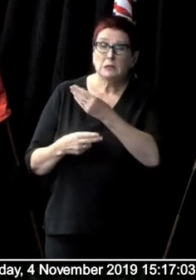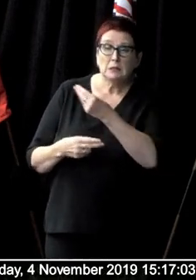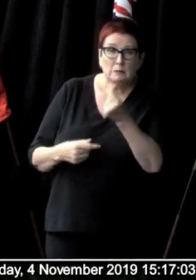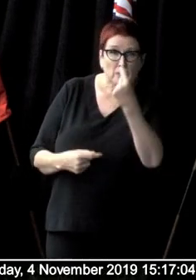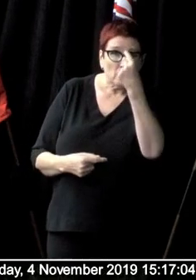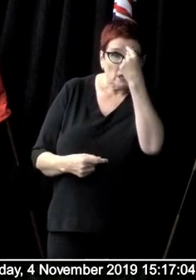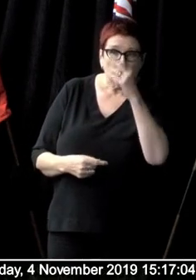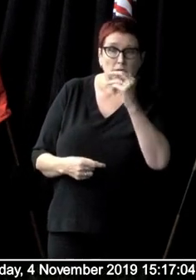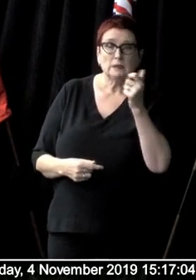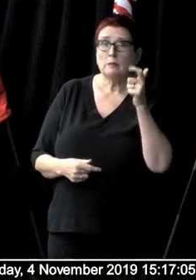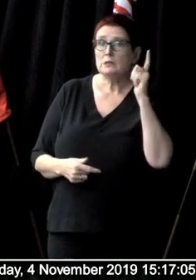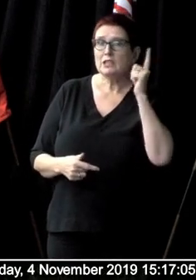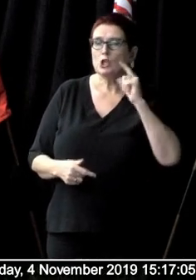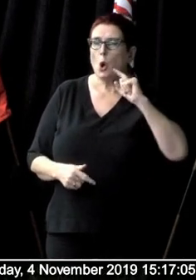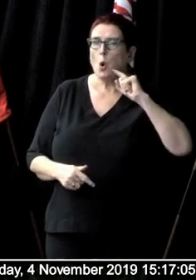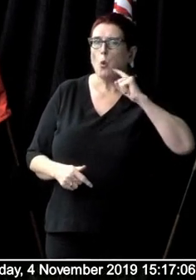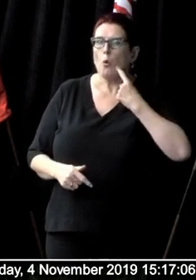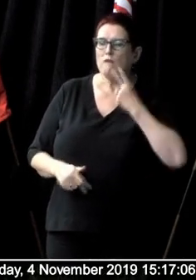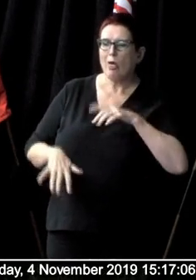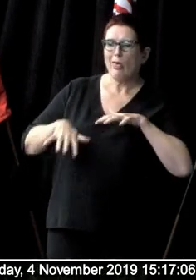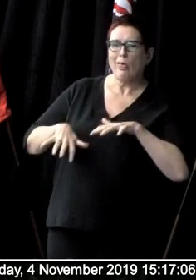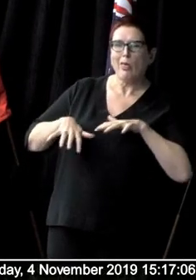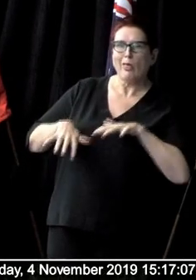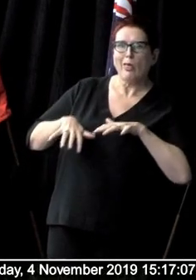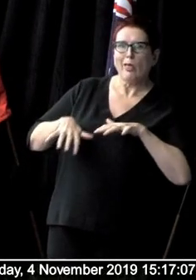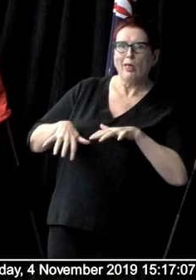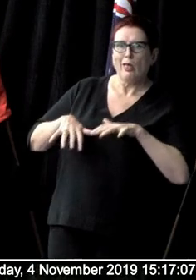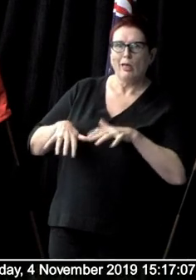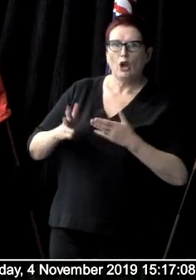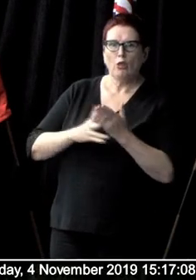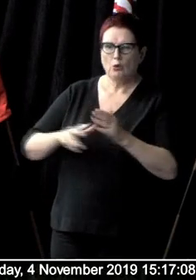triggered a child’s behaviour by using restrictive practices, to provide a